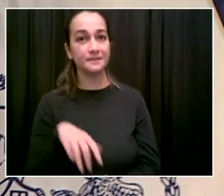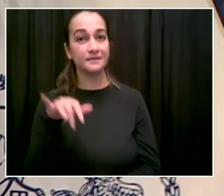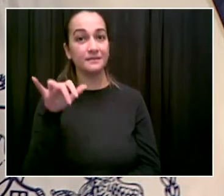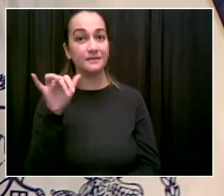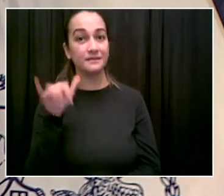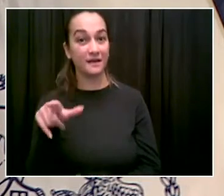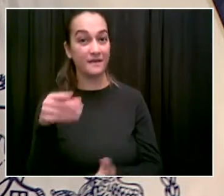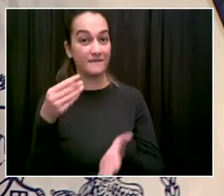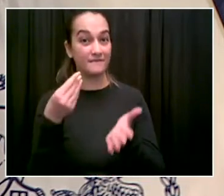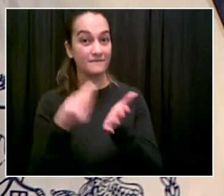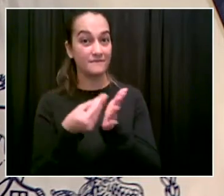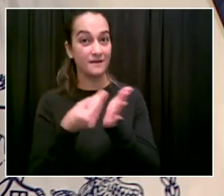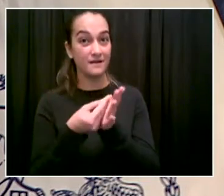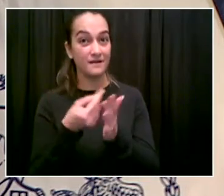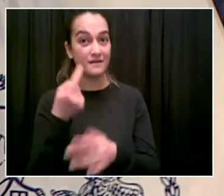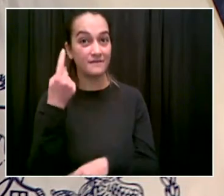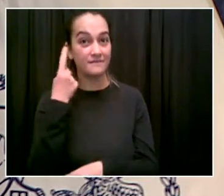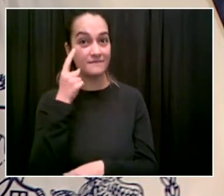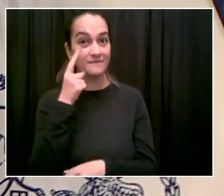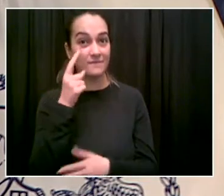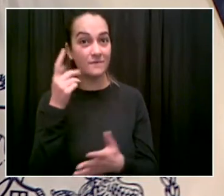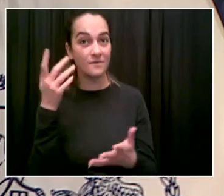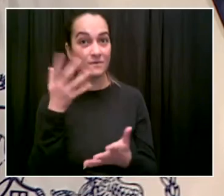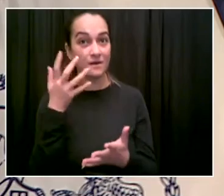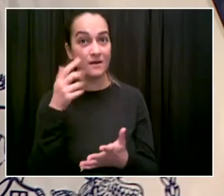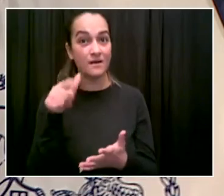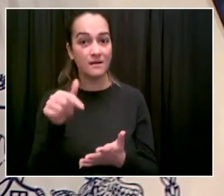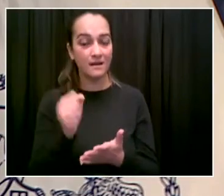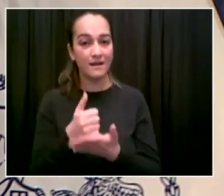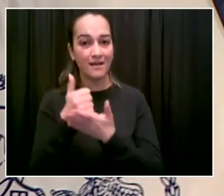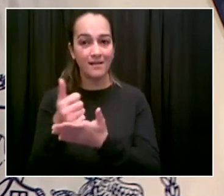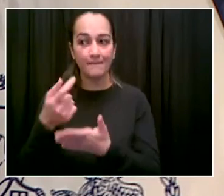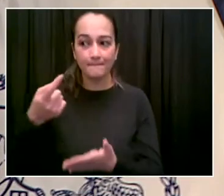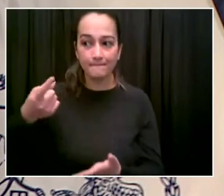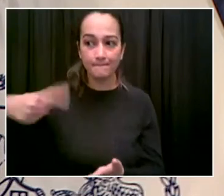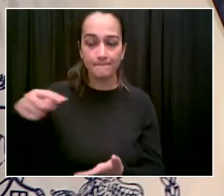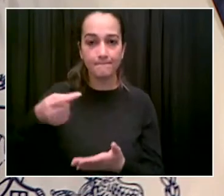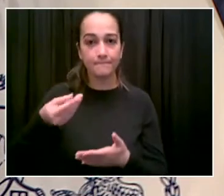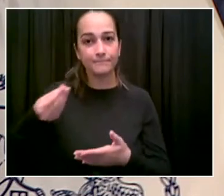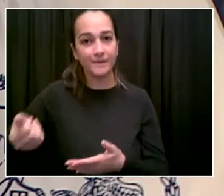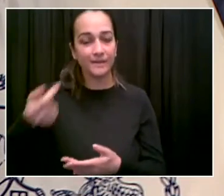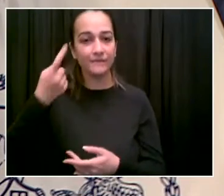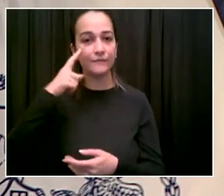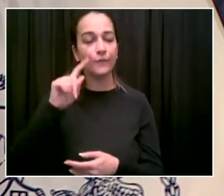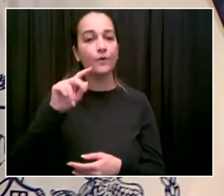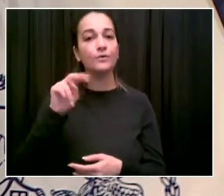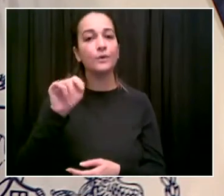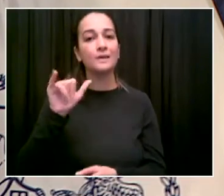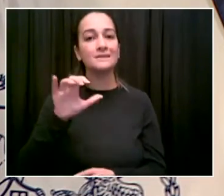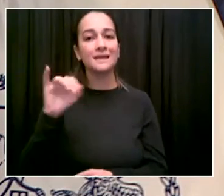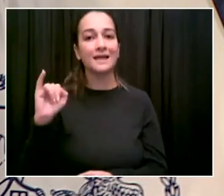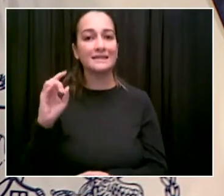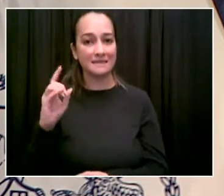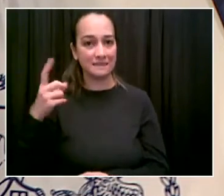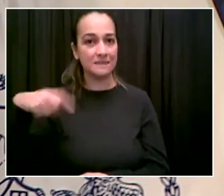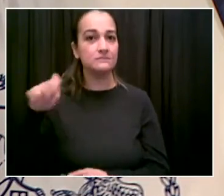NYC APPOINTMENTS . HAVE YOU HEARD ABOUT THIS? DOES THE CITY PLAN TO DO THIS?